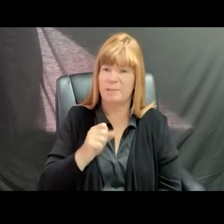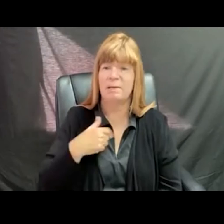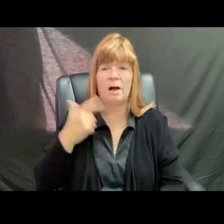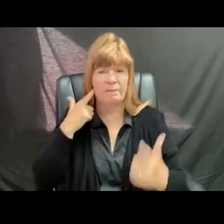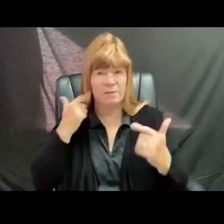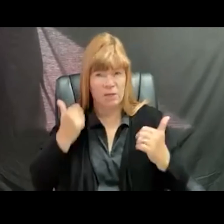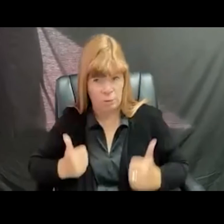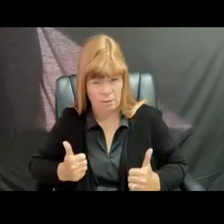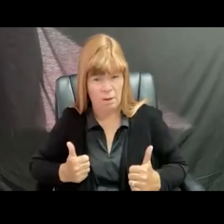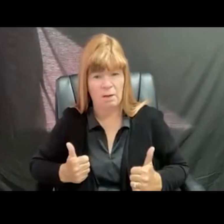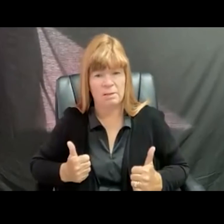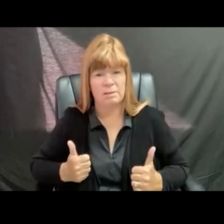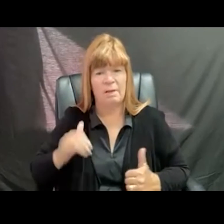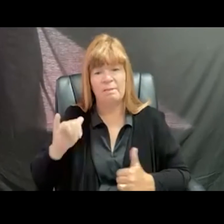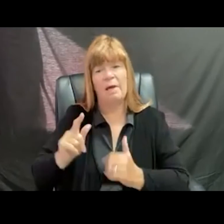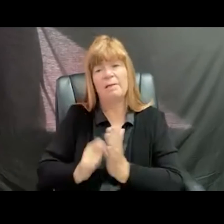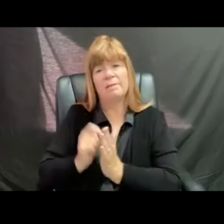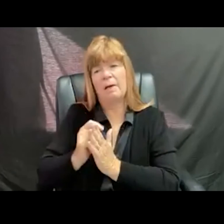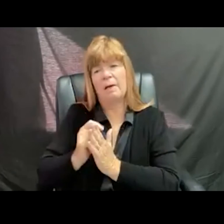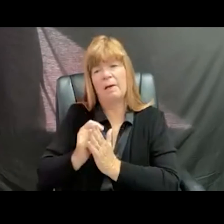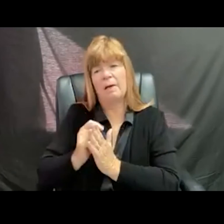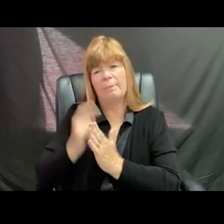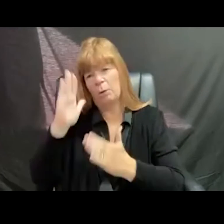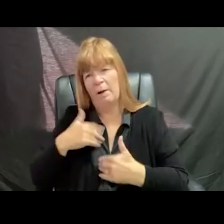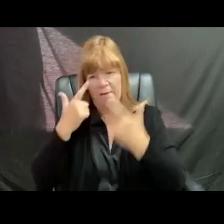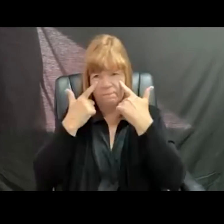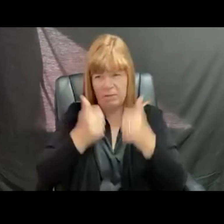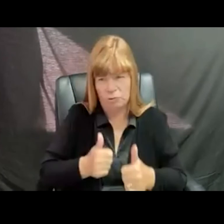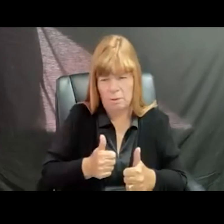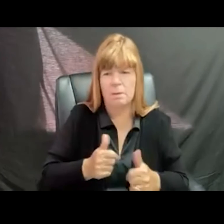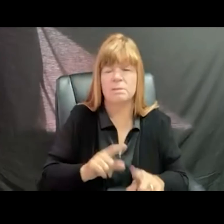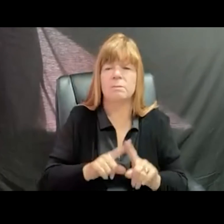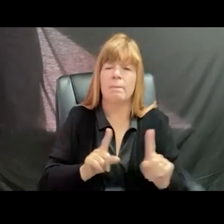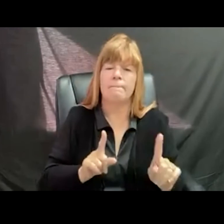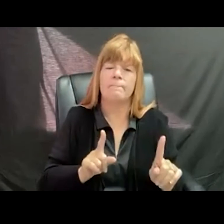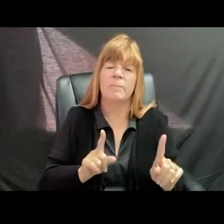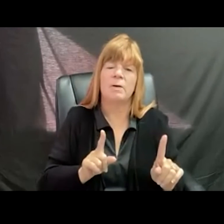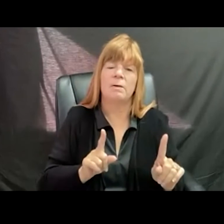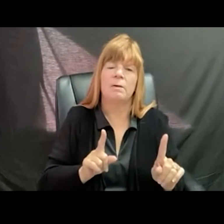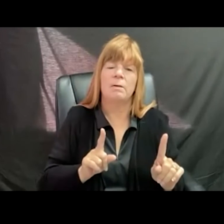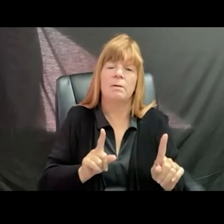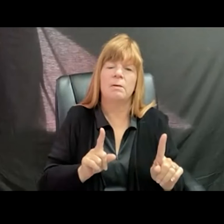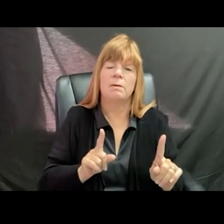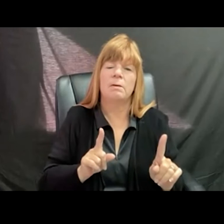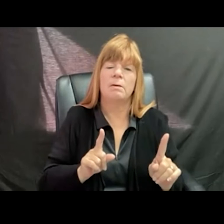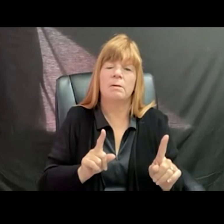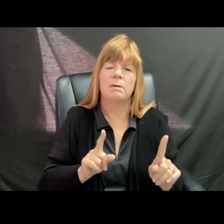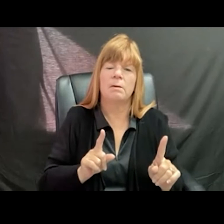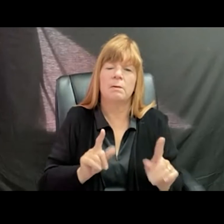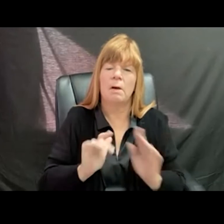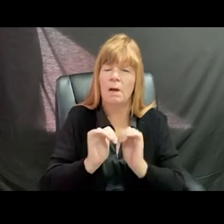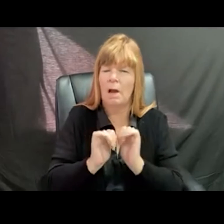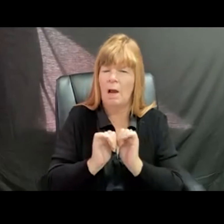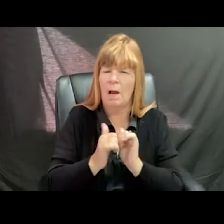at the time I didn't know that I had vision loss but so how does that work for someone